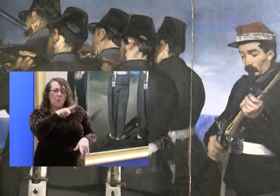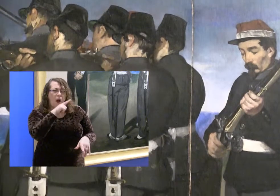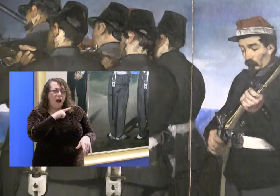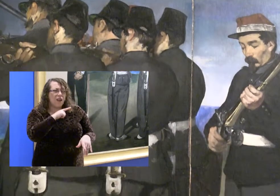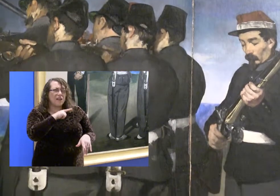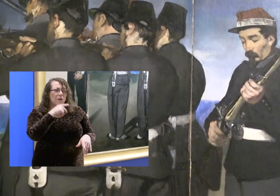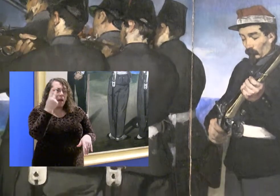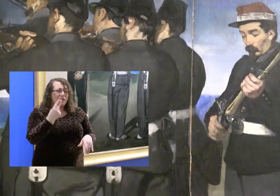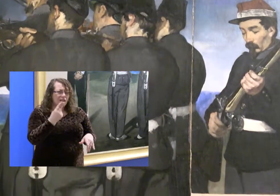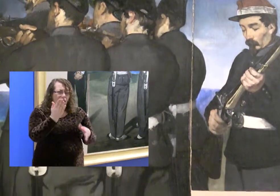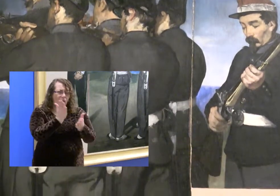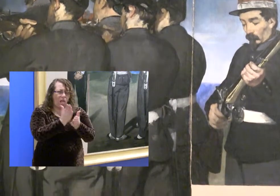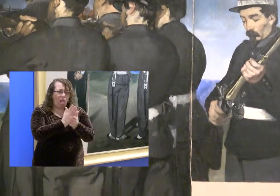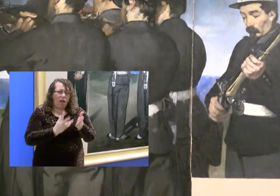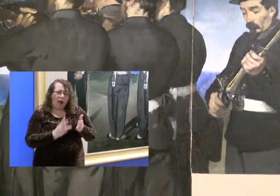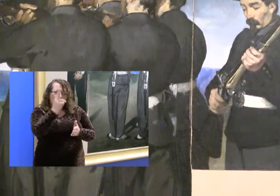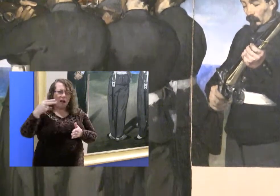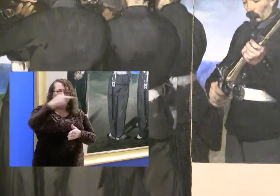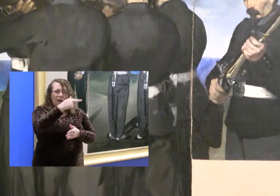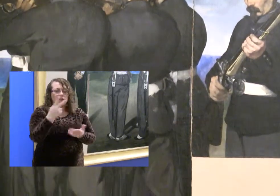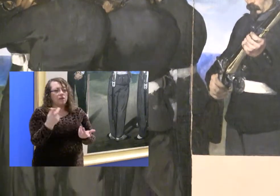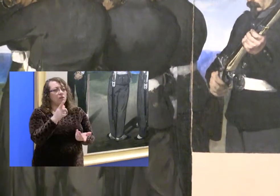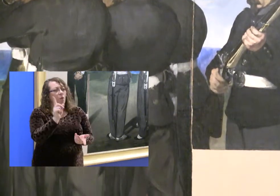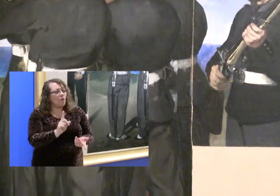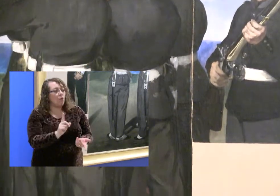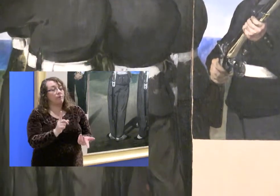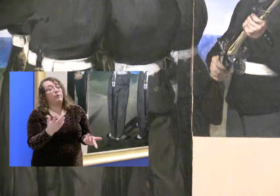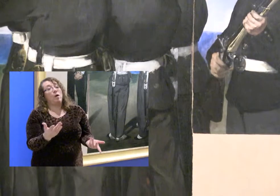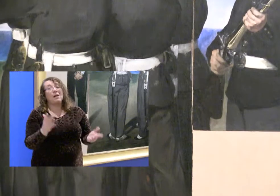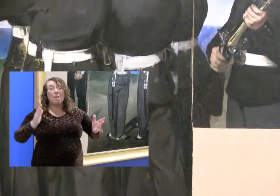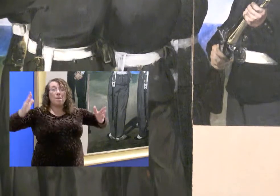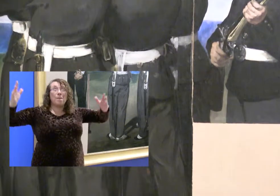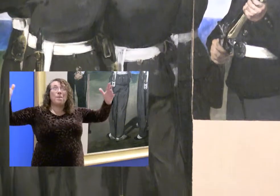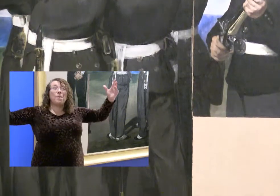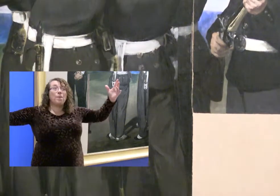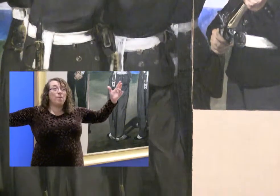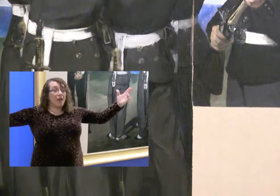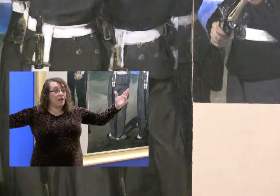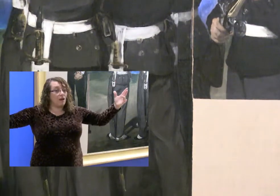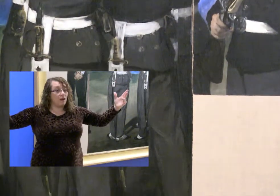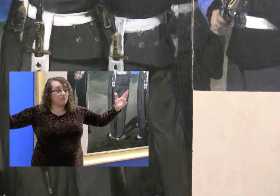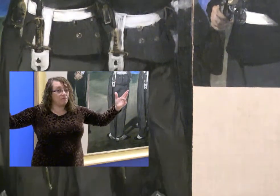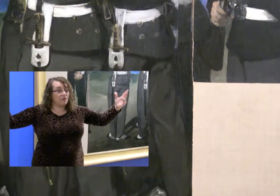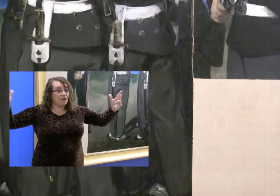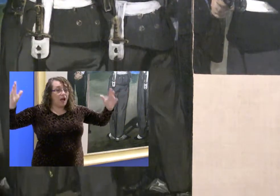It was rather large to store in the studio, especially when there were two other versions. So the canvas